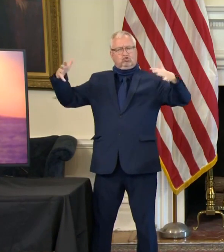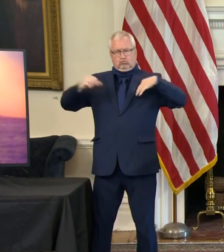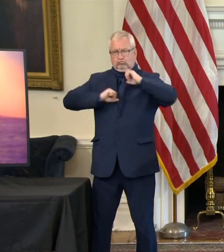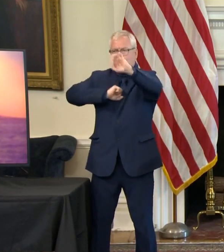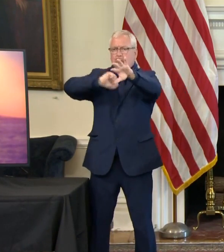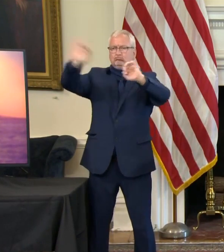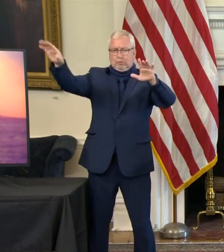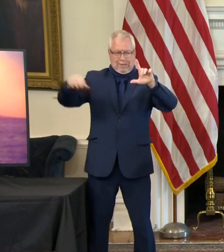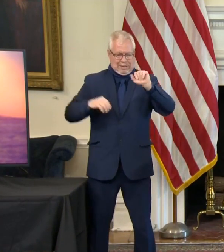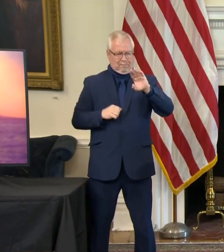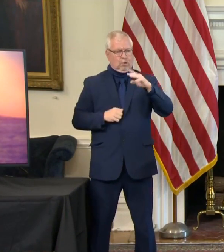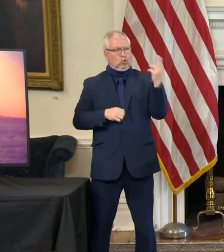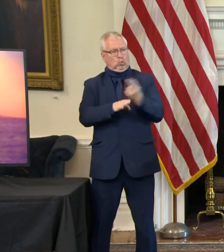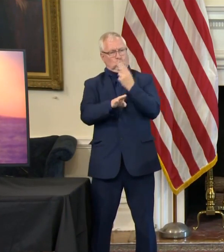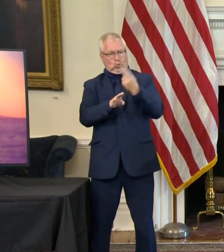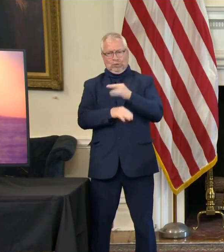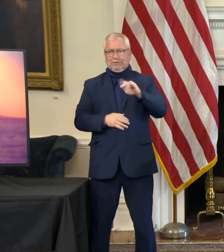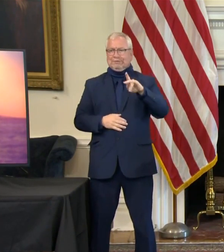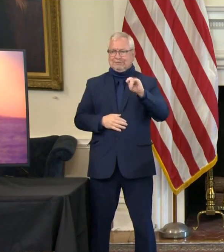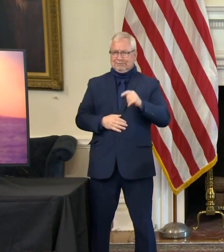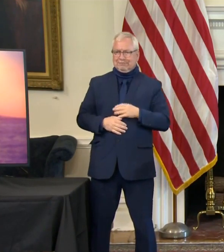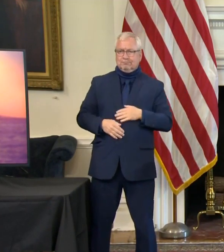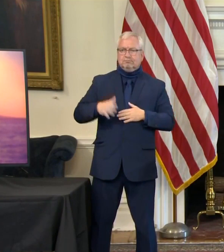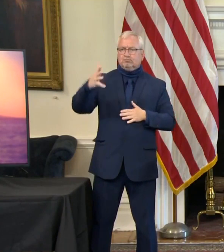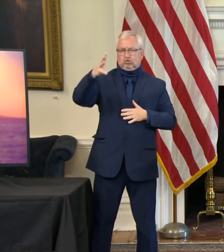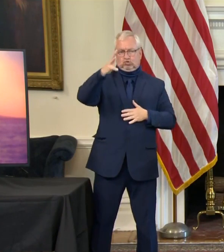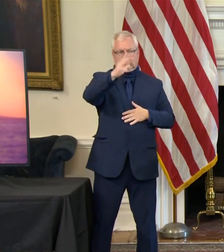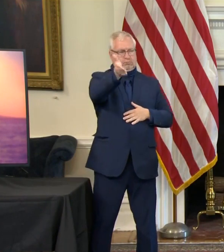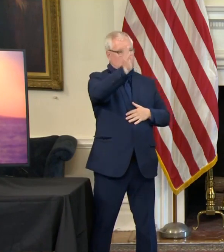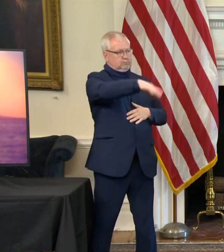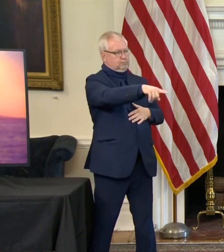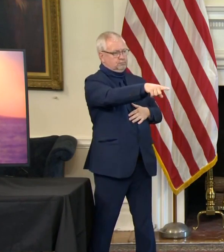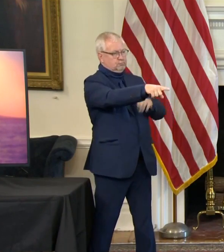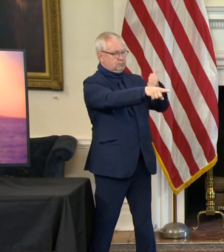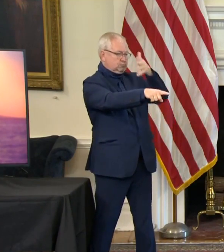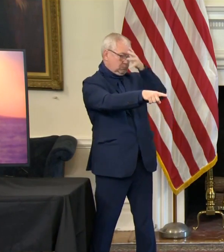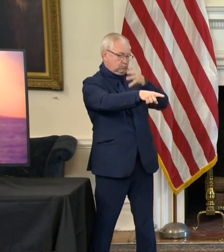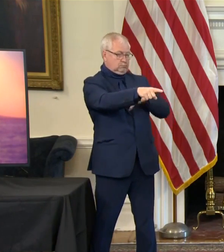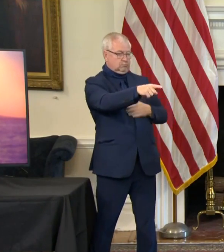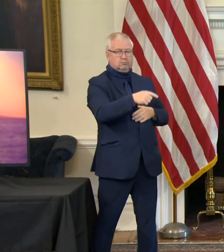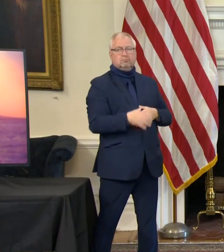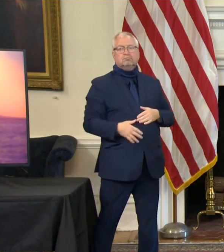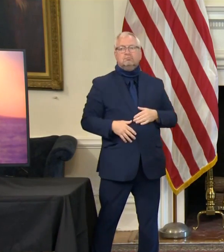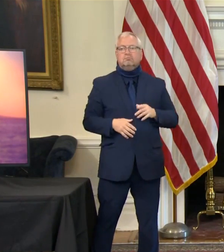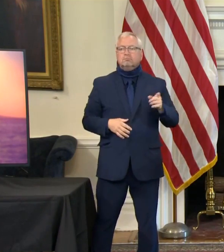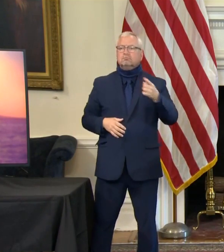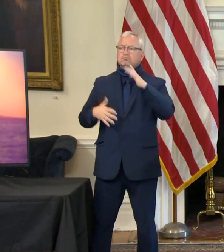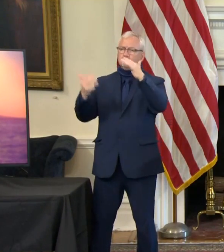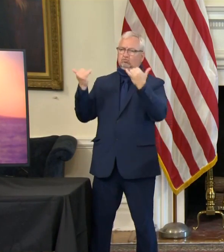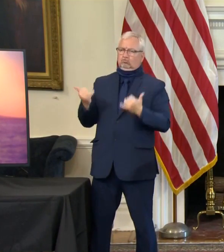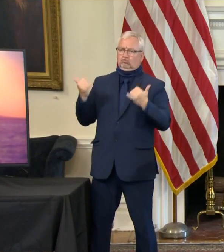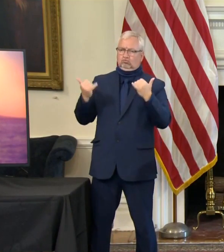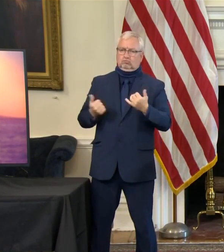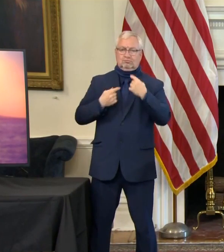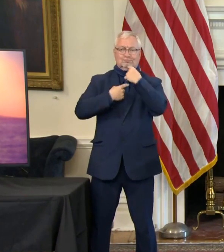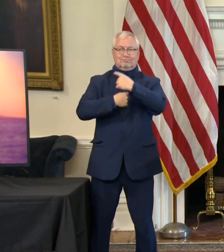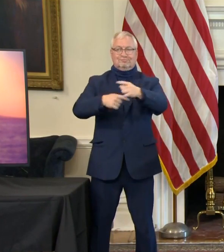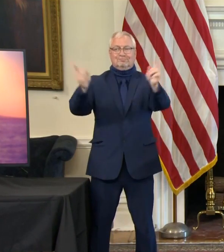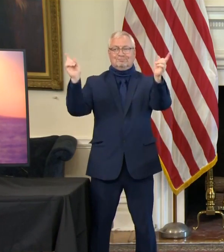THEY WILL NEVER GO TO THE COUNTY. WHETHER THEY PROCESSING THEM? THE LABS PROCESSING THEM NOW.